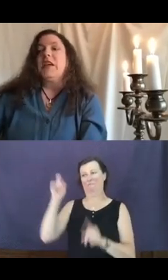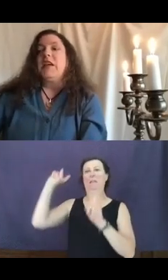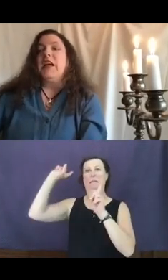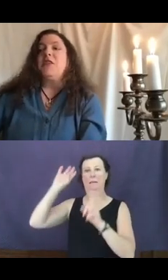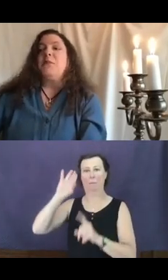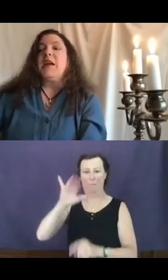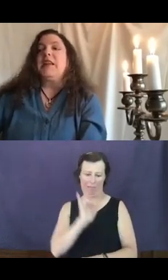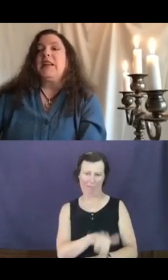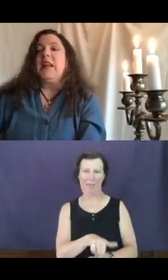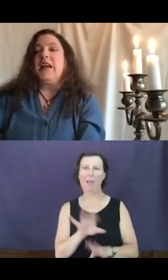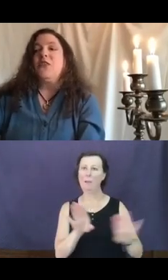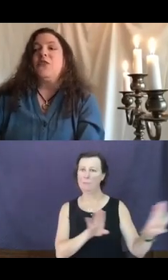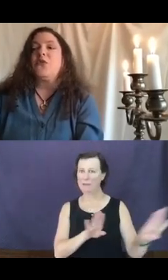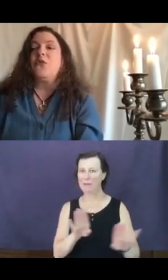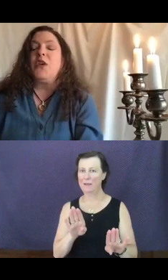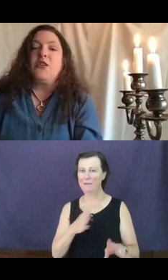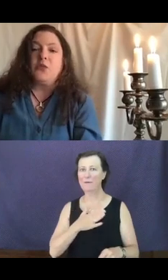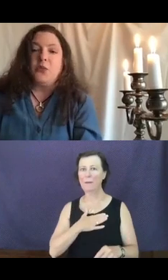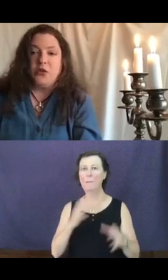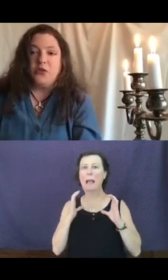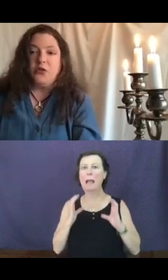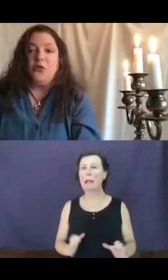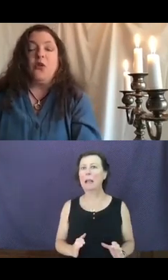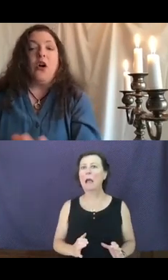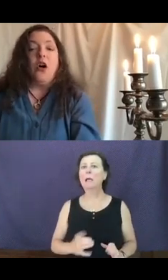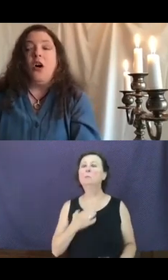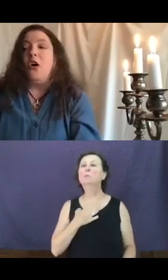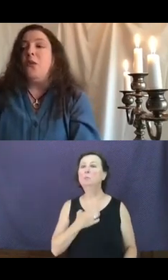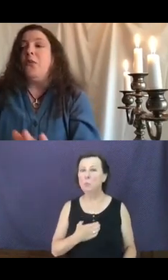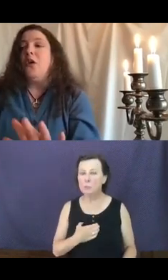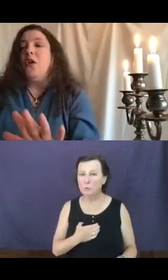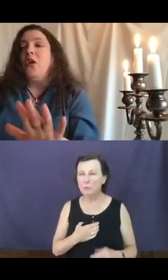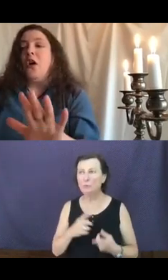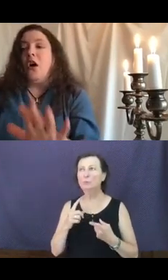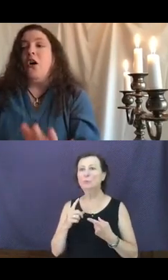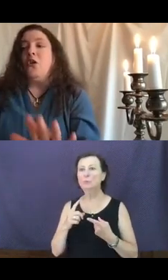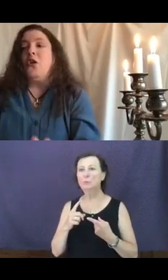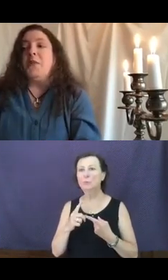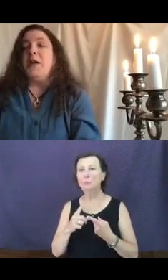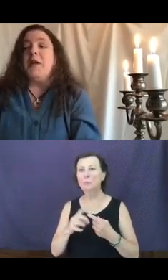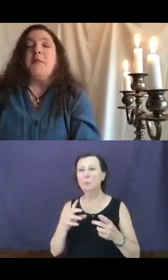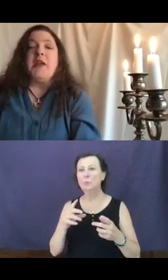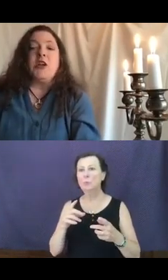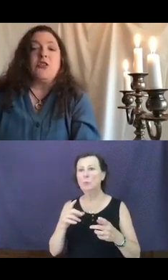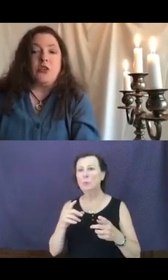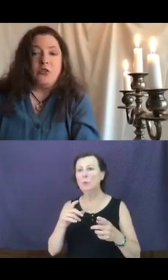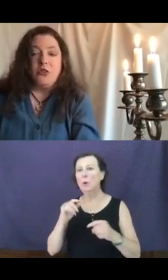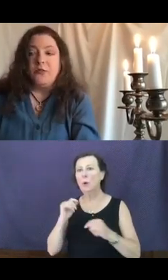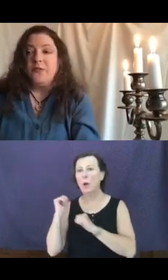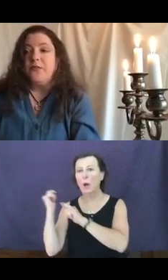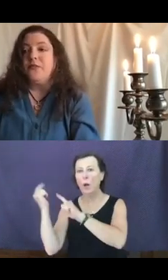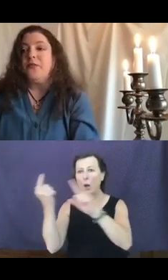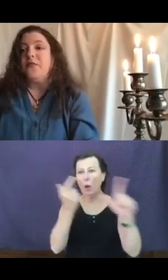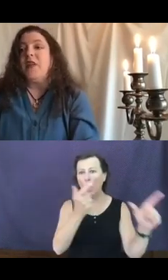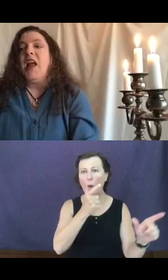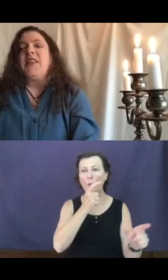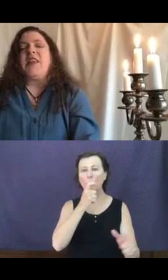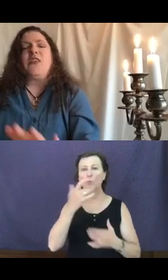It is my client's greatest wish to all whom it may be concerned, that this